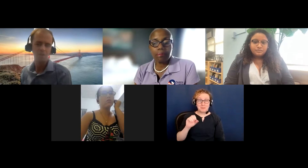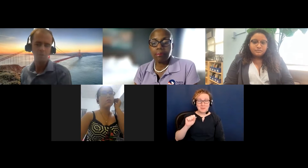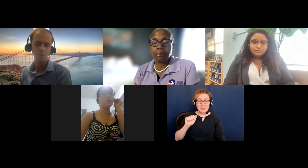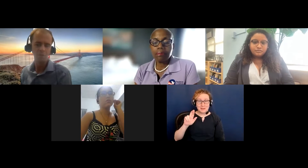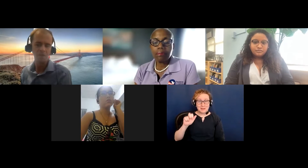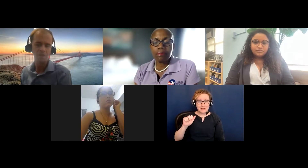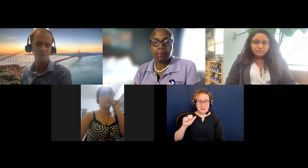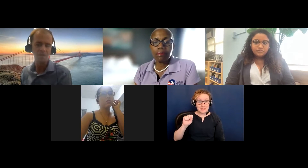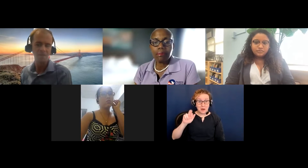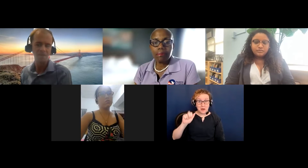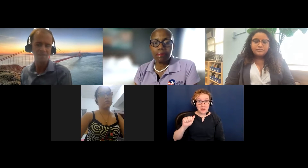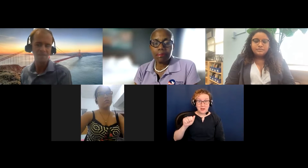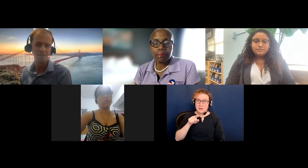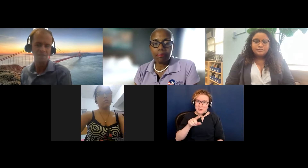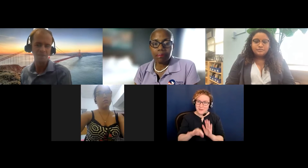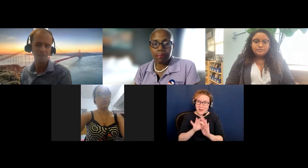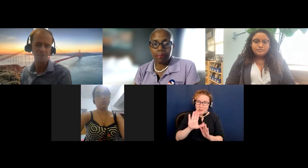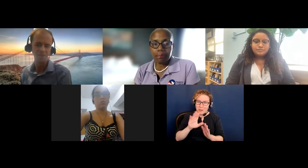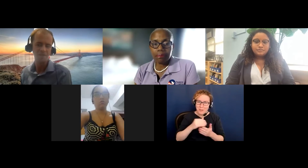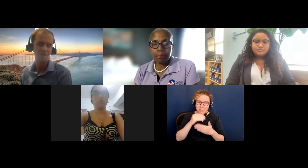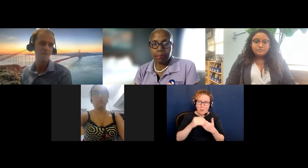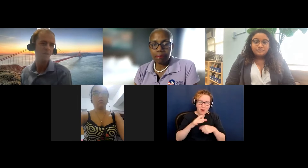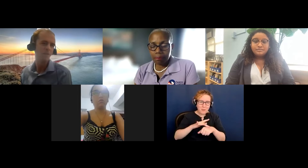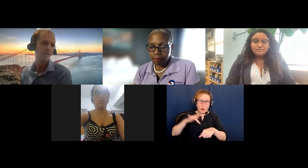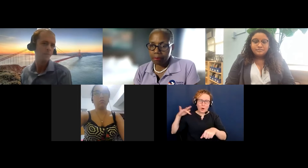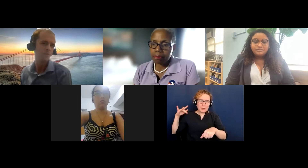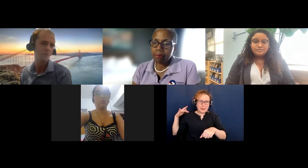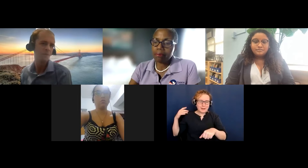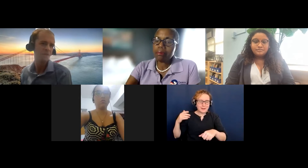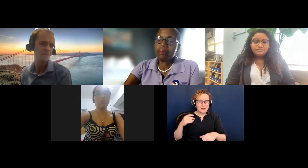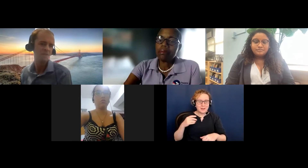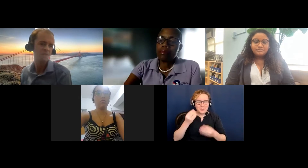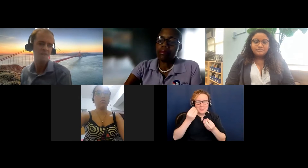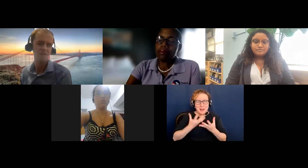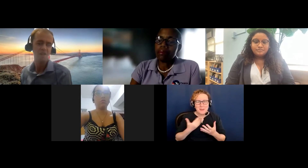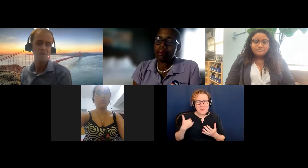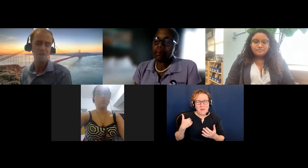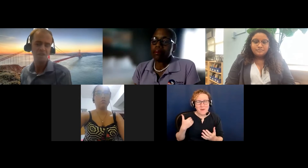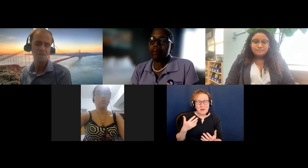really early and it started, I think you told me before when you started learning English.